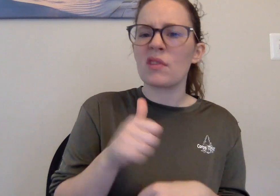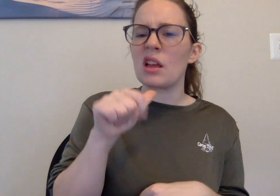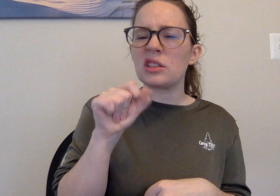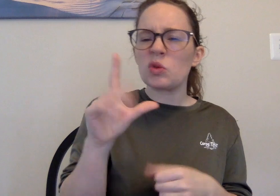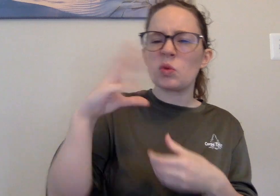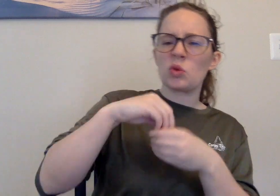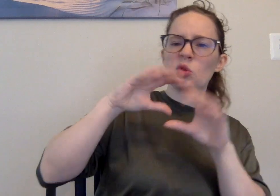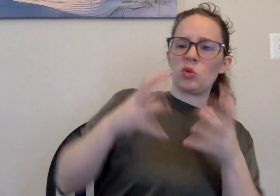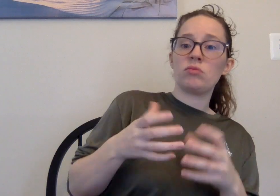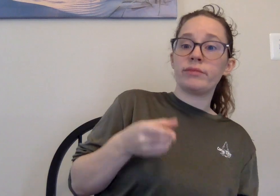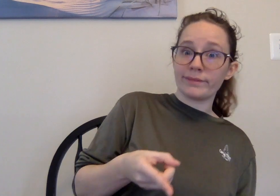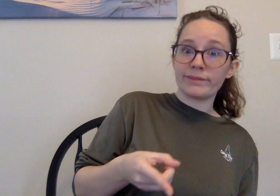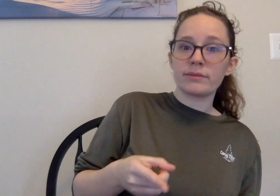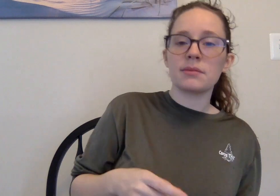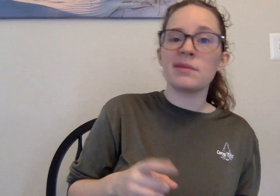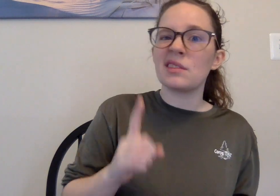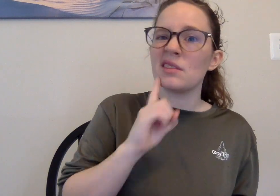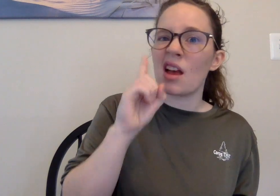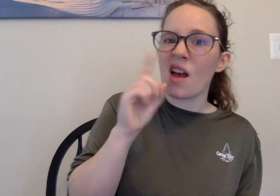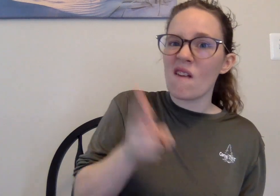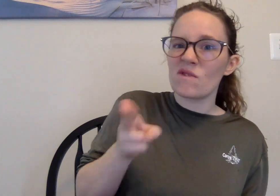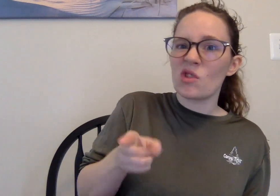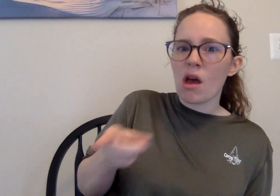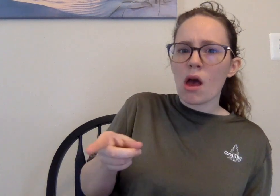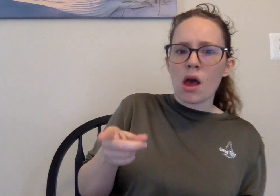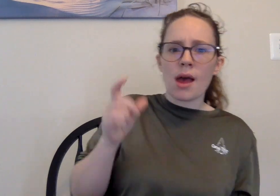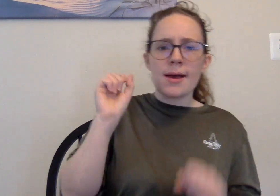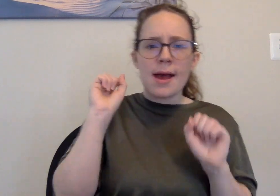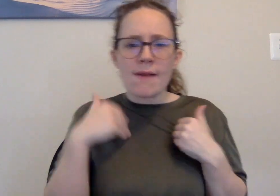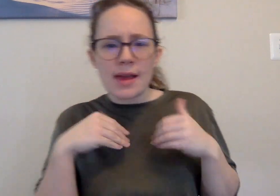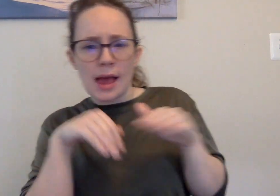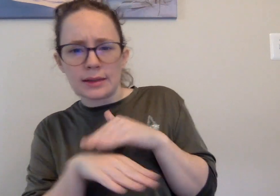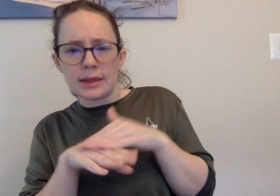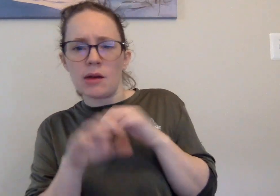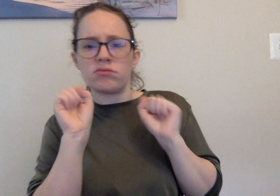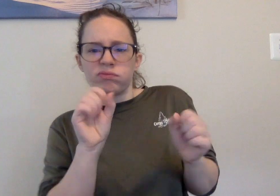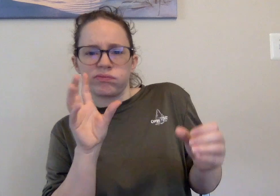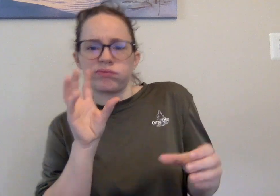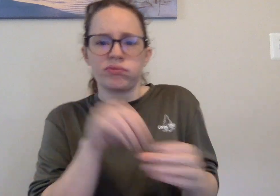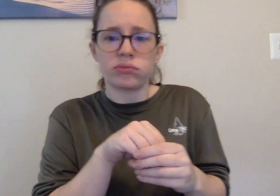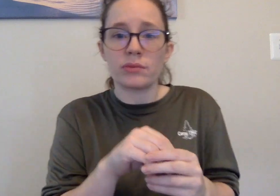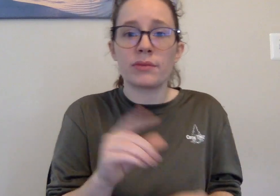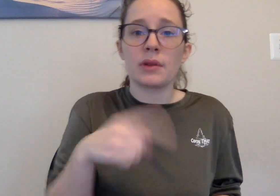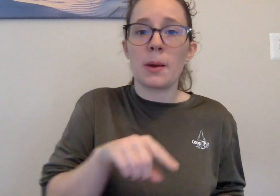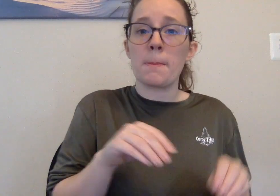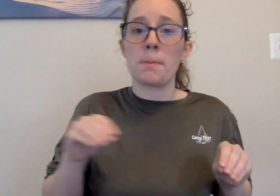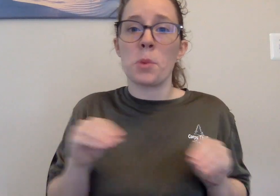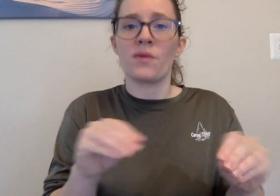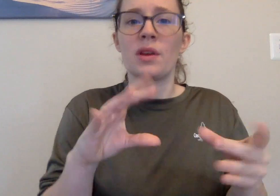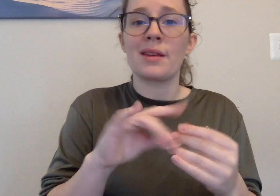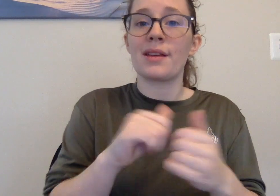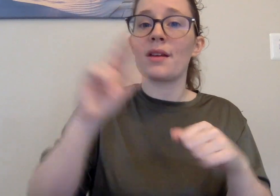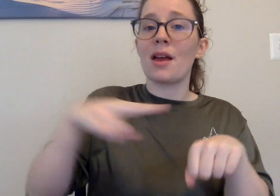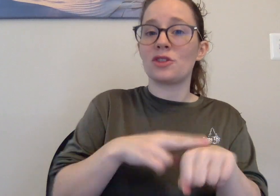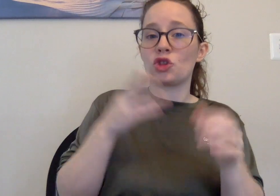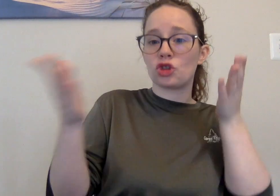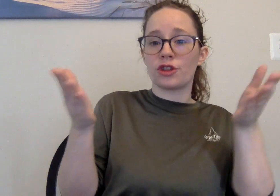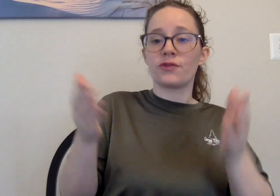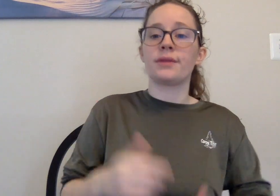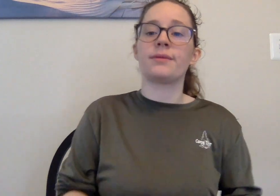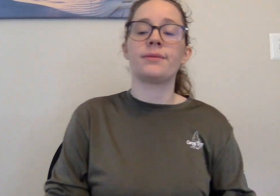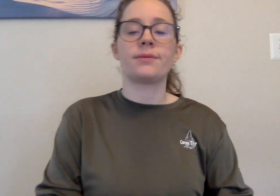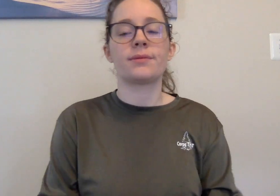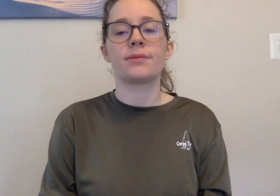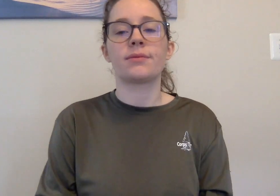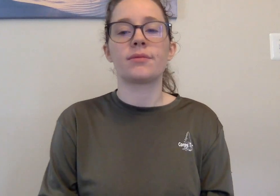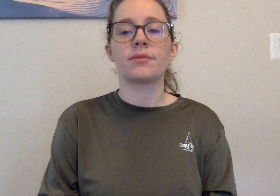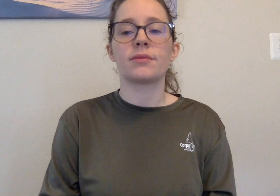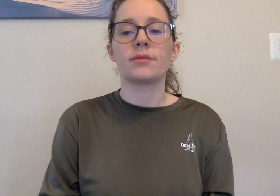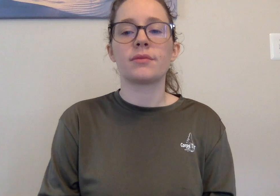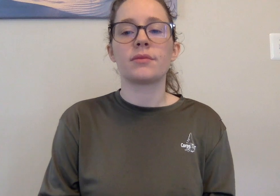We work to create an ASL inclusive crew where Deaf and Hard of Hearing people have access and are included in the national service movement